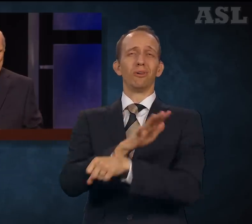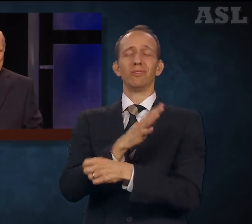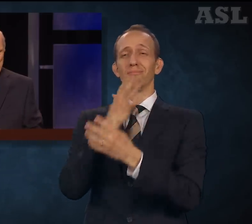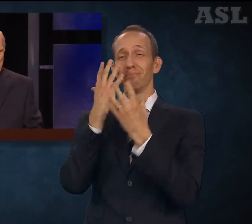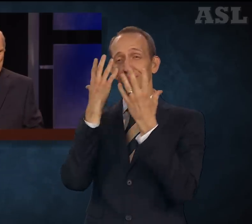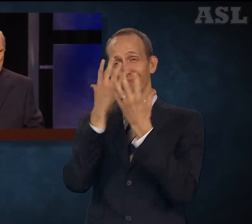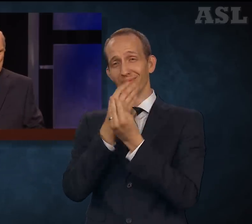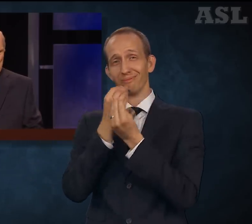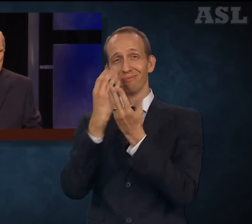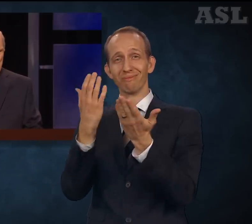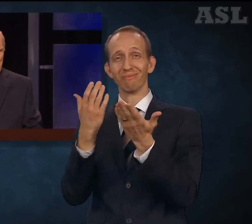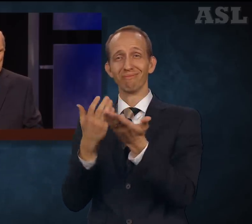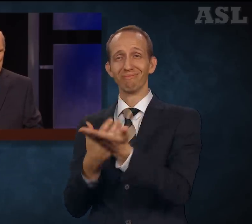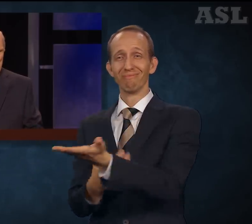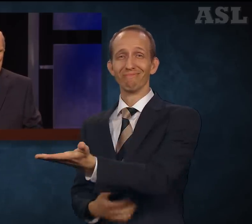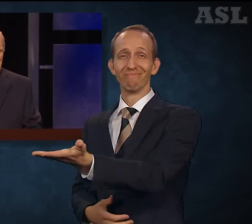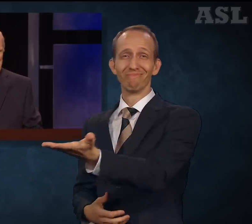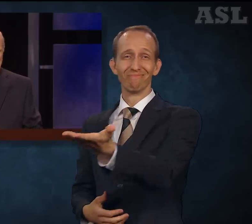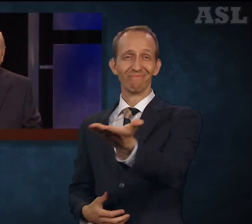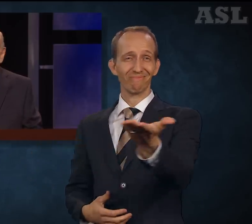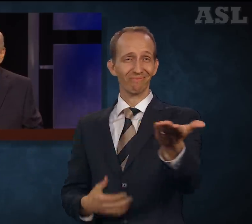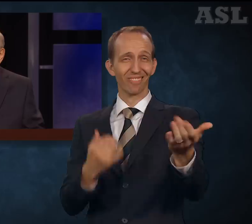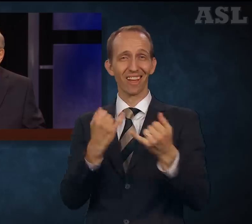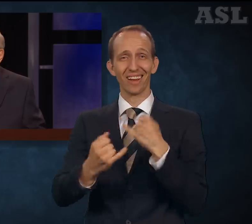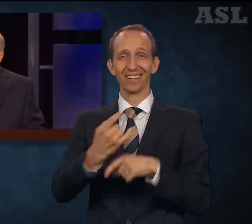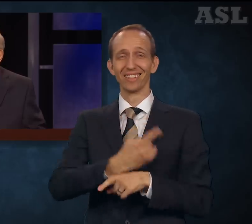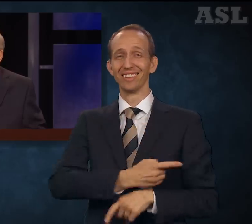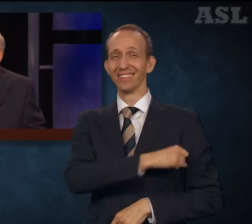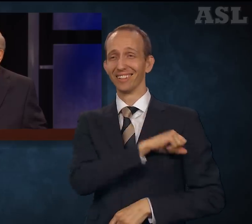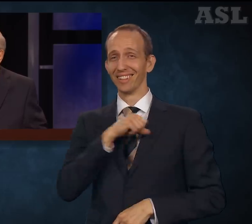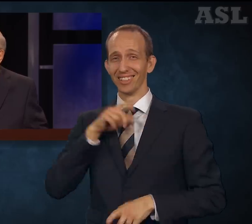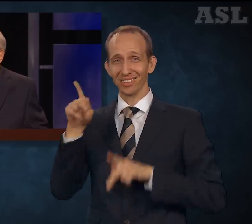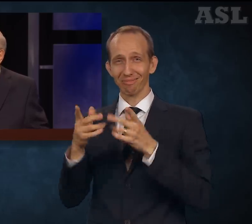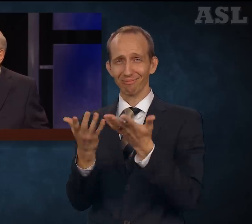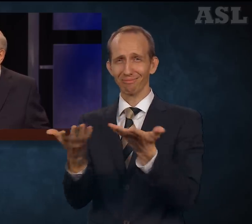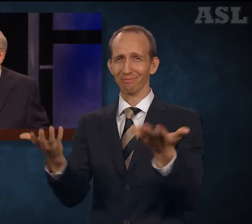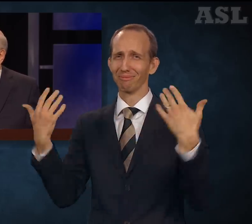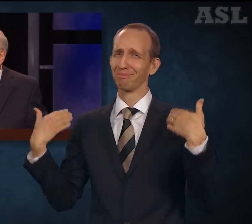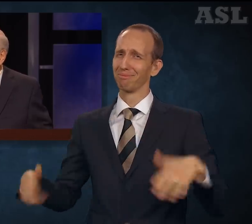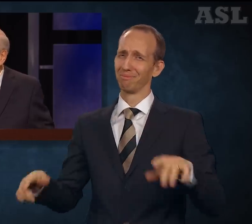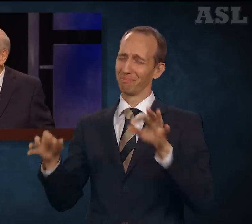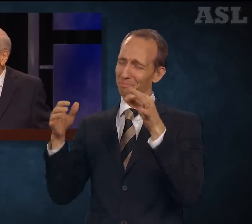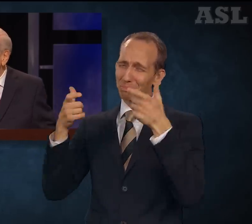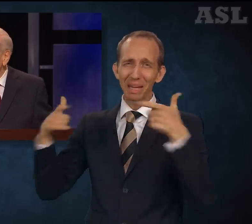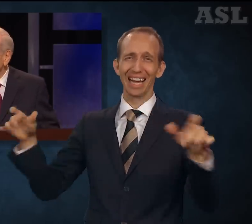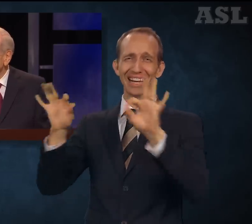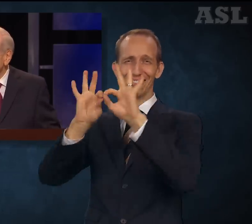CENTER FILLED WITH BEAUTIFUL LATTER-DAY SAINTS, I FEEL LIKE I'VE FINALLY GOT THE LARGE